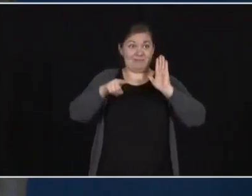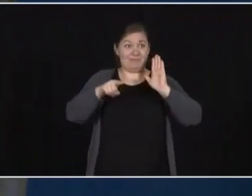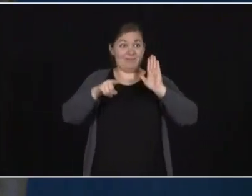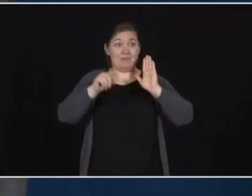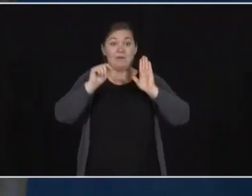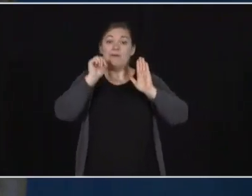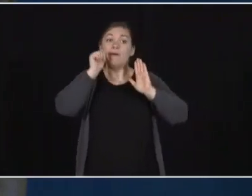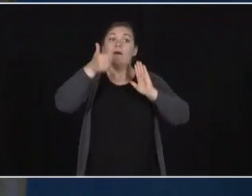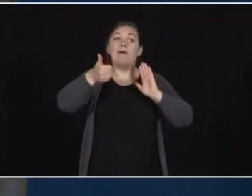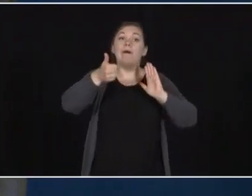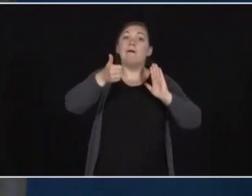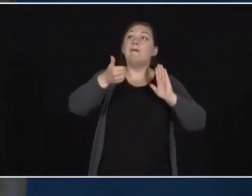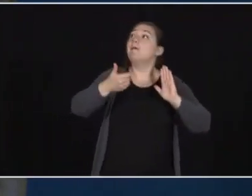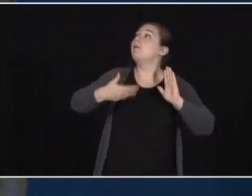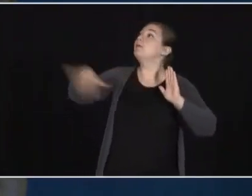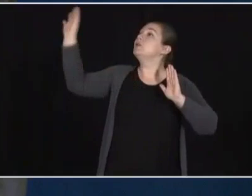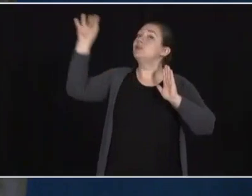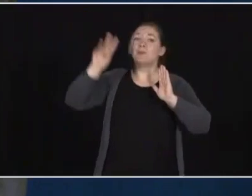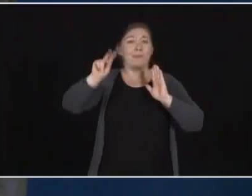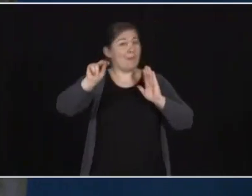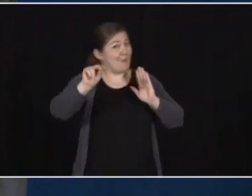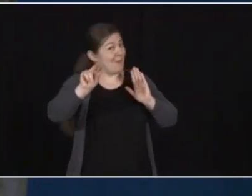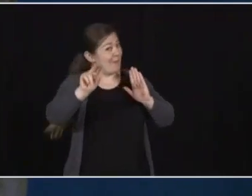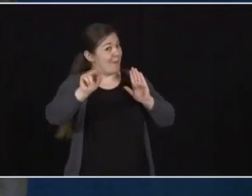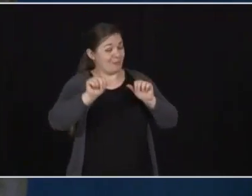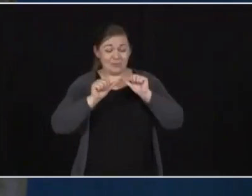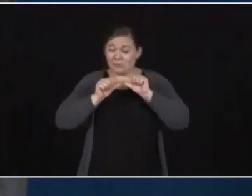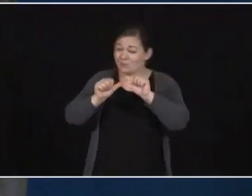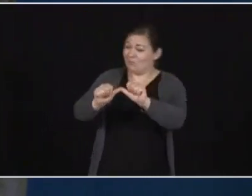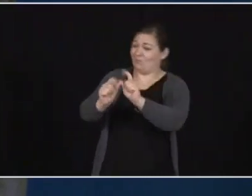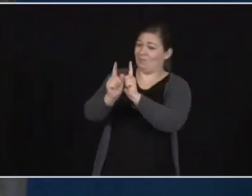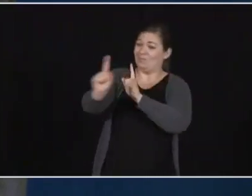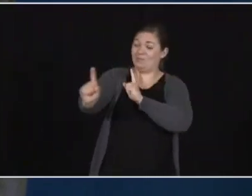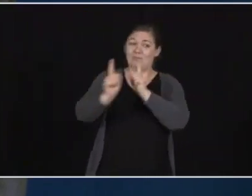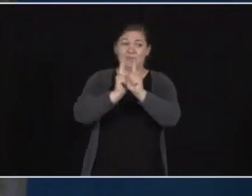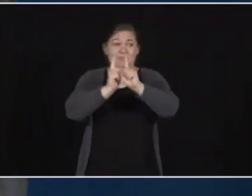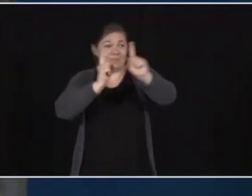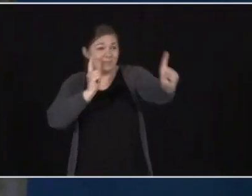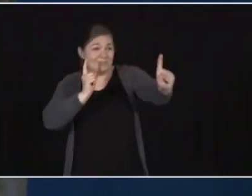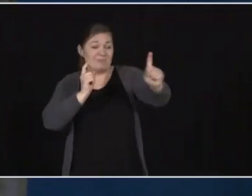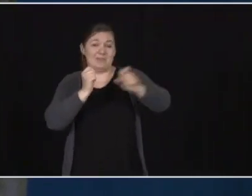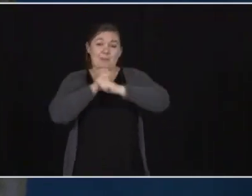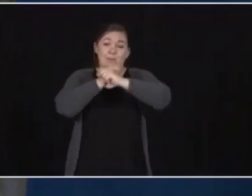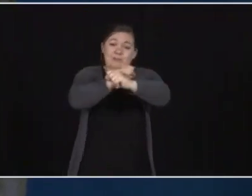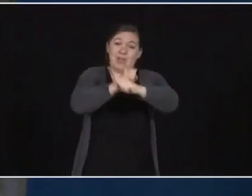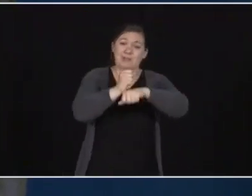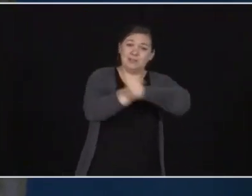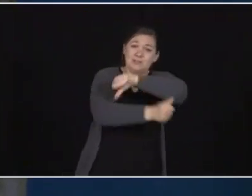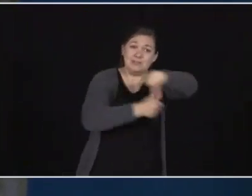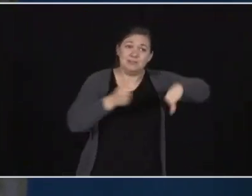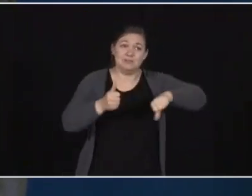Battle the potential of any spread and protect each other through the work we are